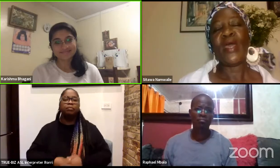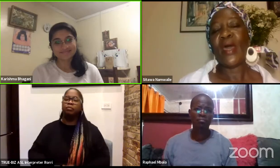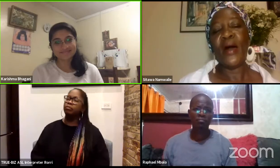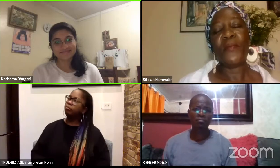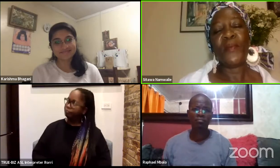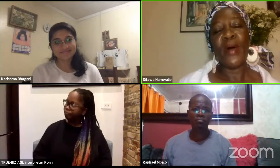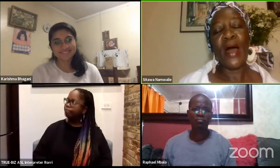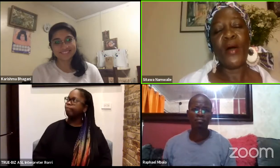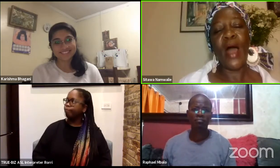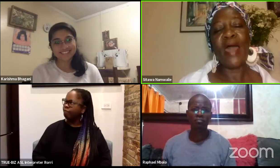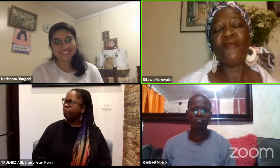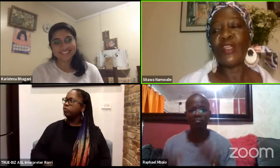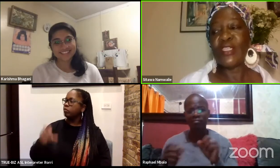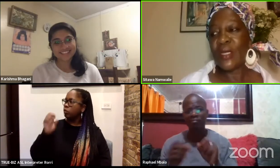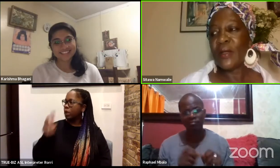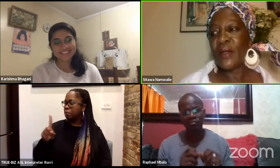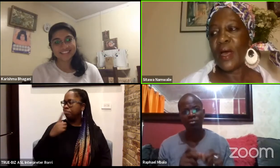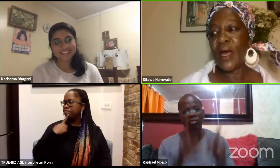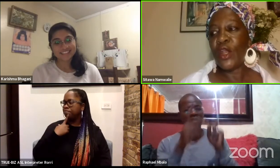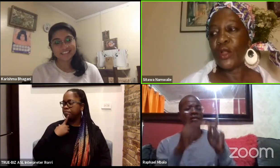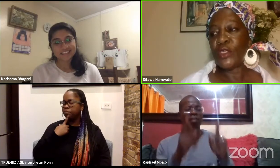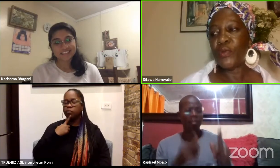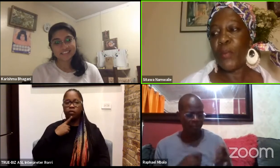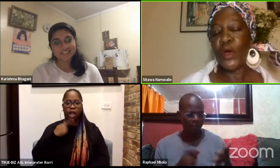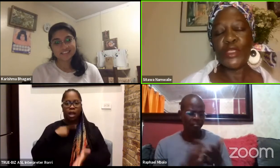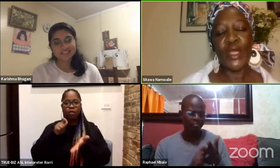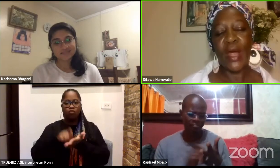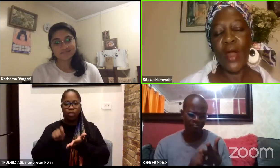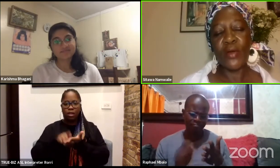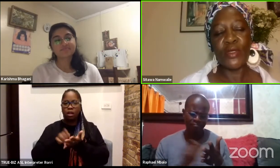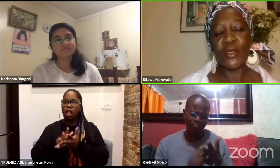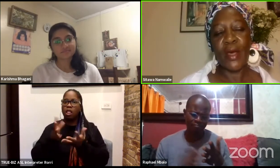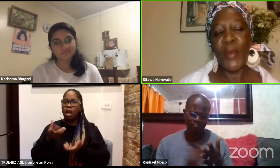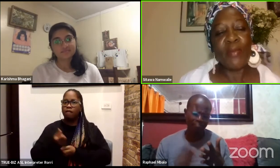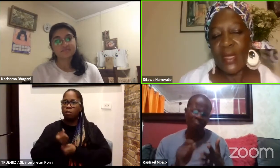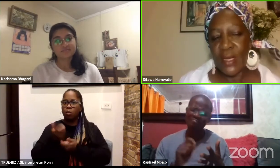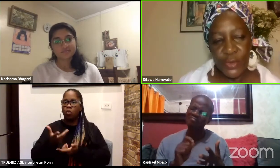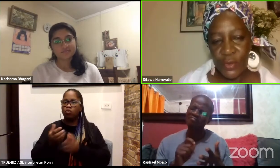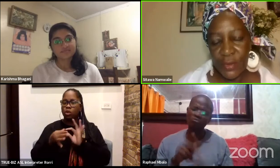Okay. I have written a lot of poetry around many many issues